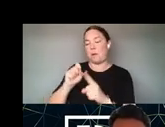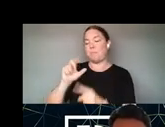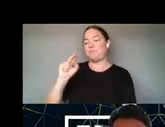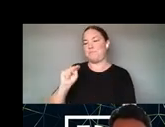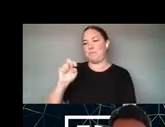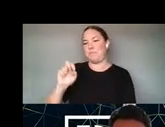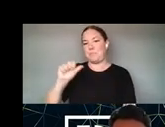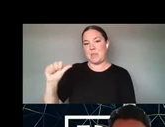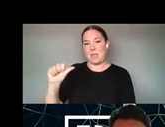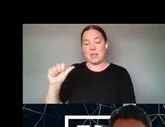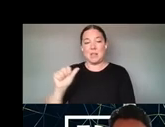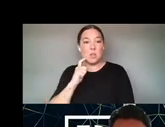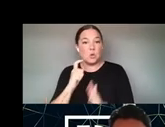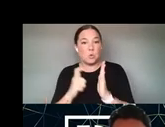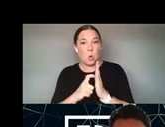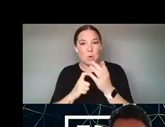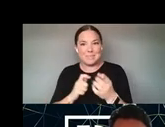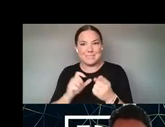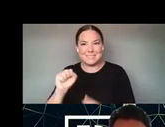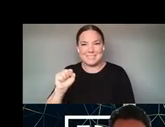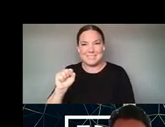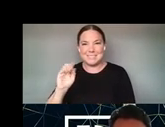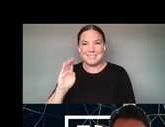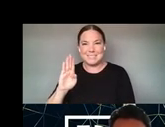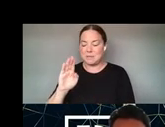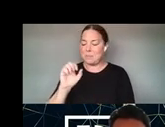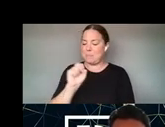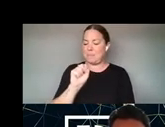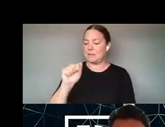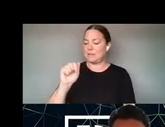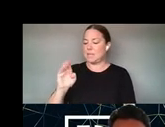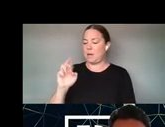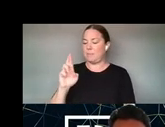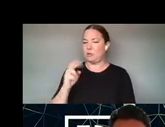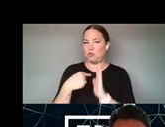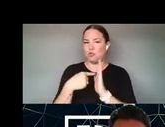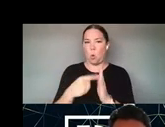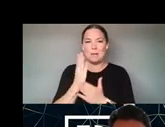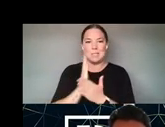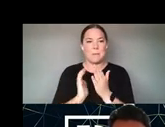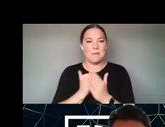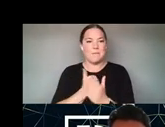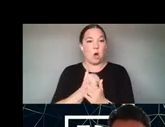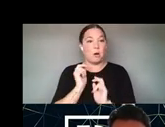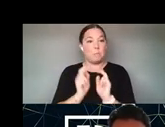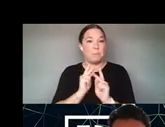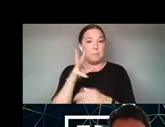CAN SEE SABER IS SHOWING SOME OF OUR FELLOWS HERE. AND YOU CAN VISIT US AT PROCESSINGFOUNDATION.ORG.